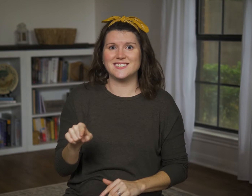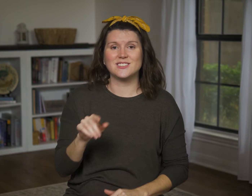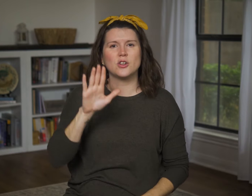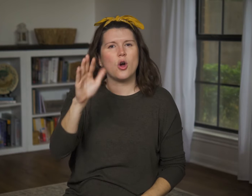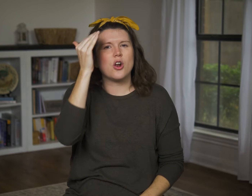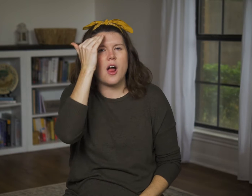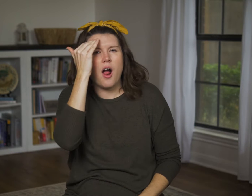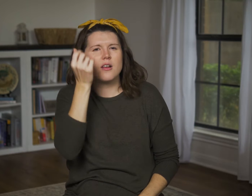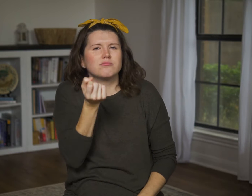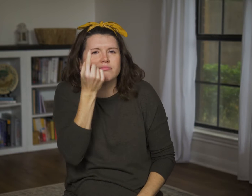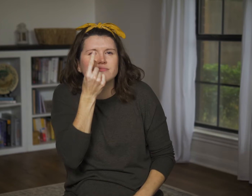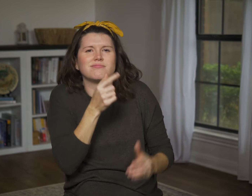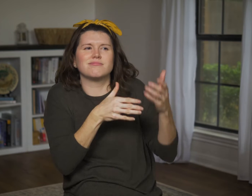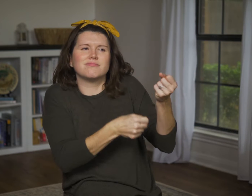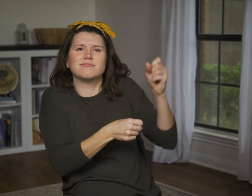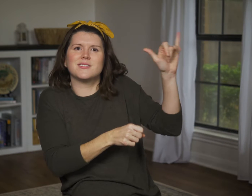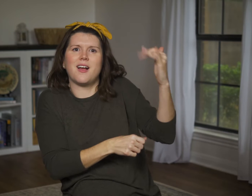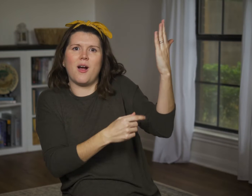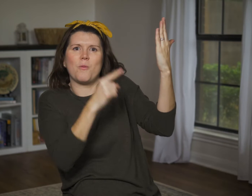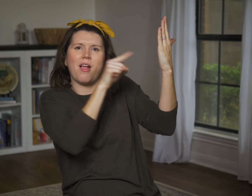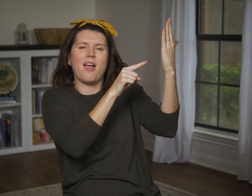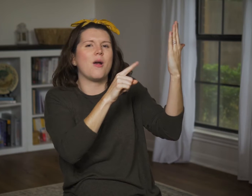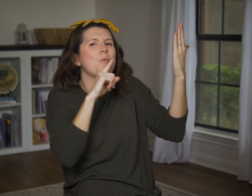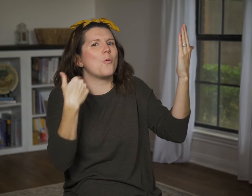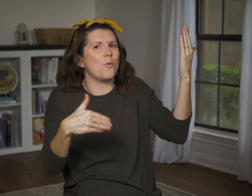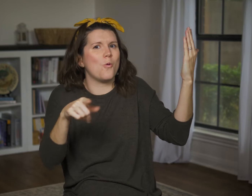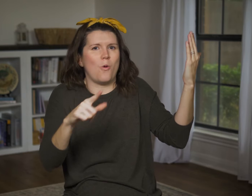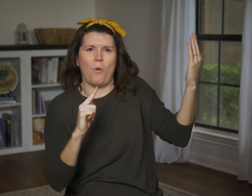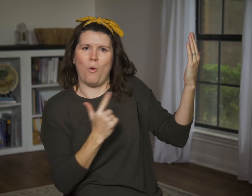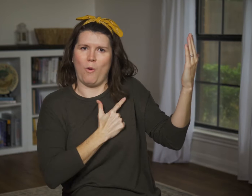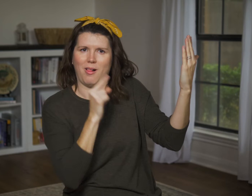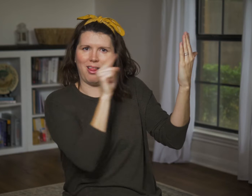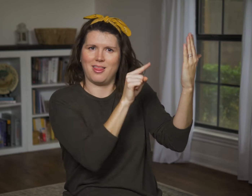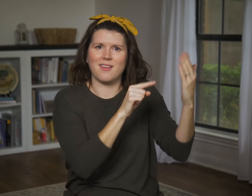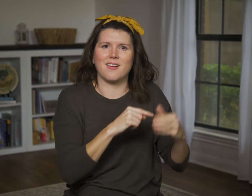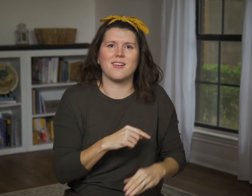Her knowledge of YHWH prompts radical loyalty to Him.